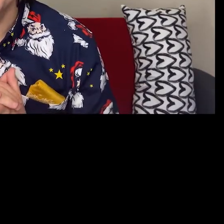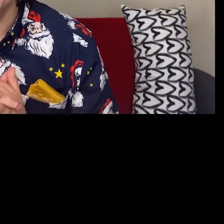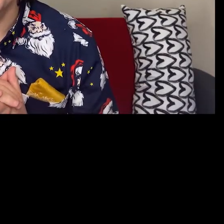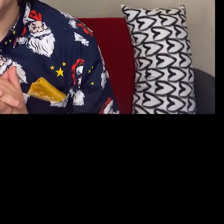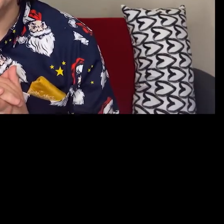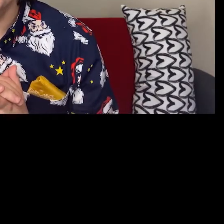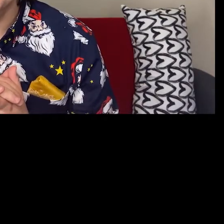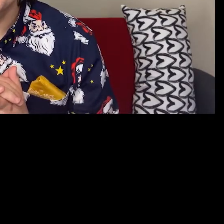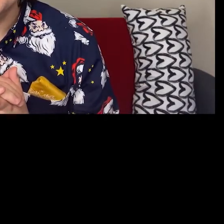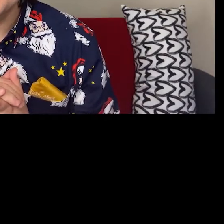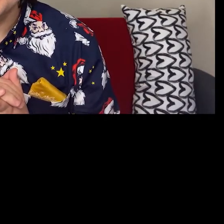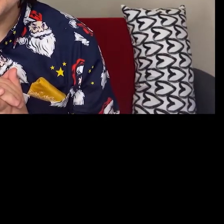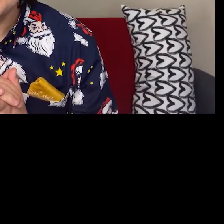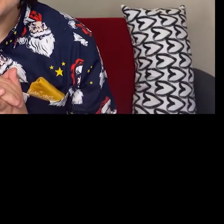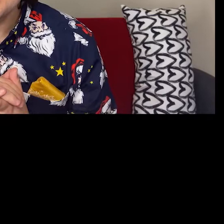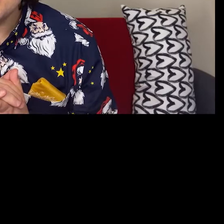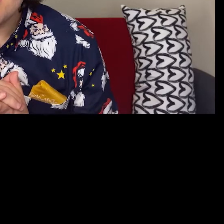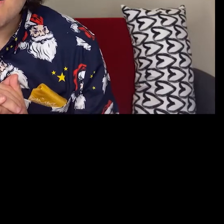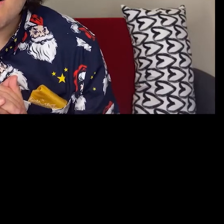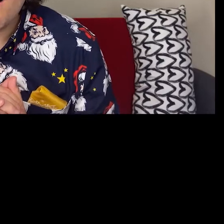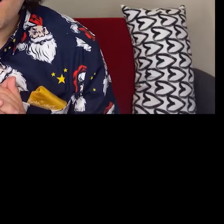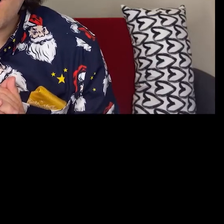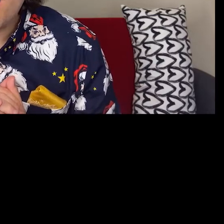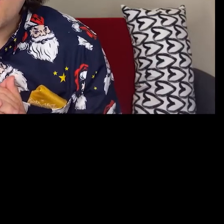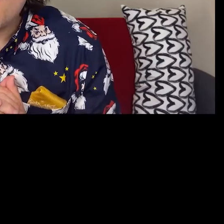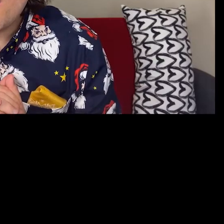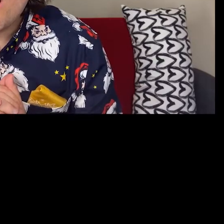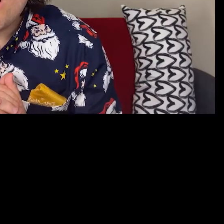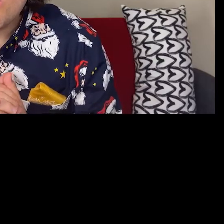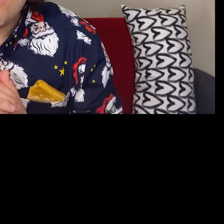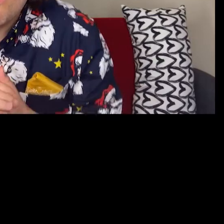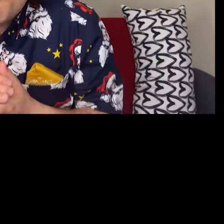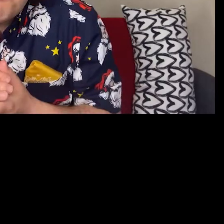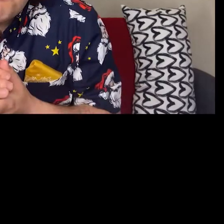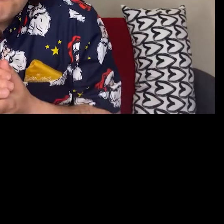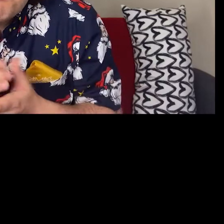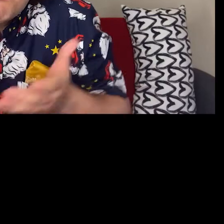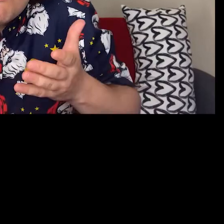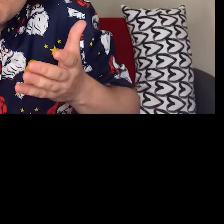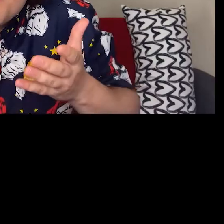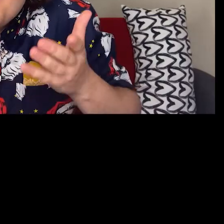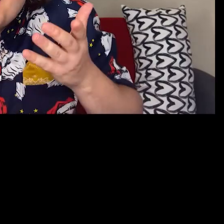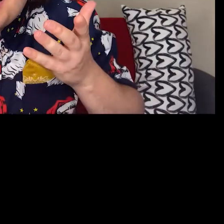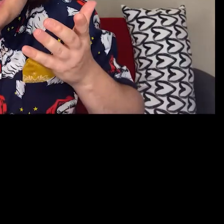Wind – Sorry Buttons, I’ve absolutely no idea what you’re saying. Do you want to come to Christmas dinner at Cyndi Lumbers house?